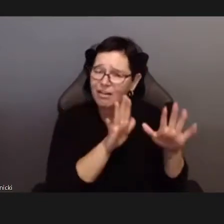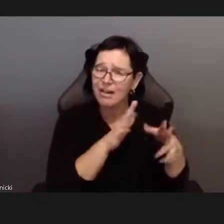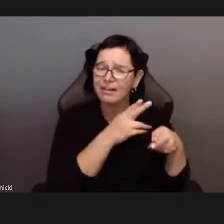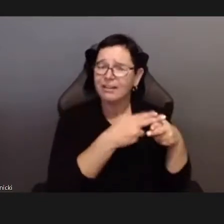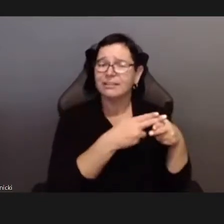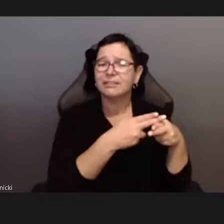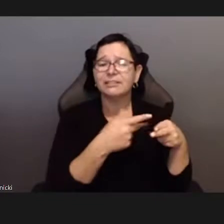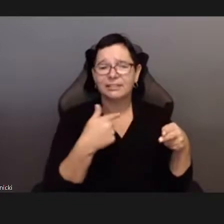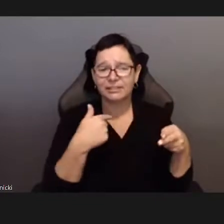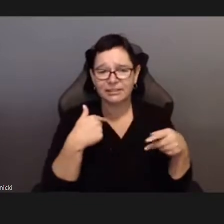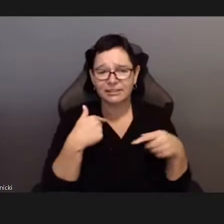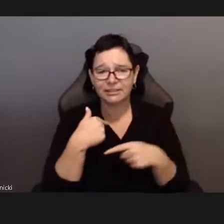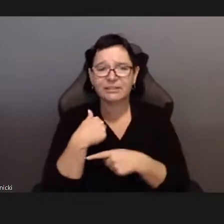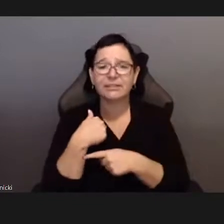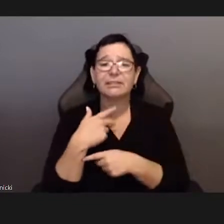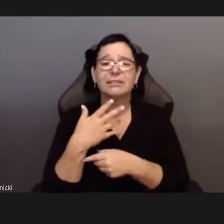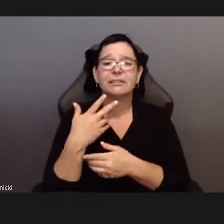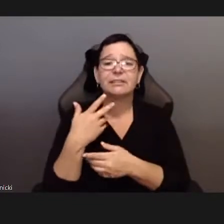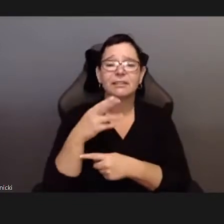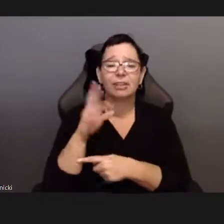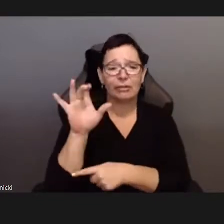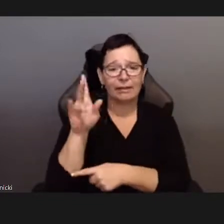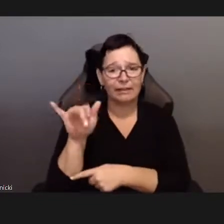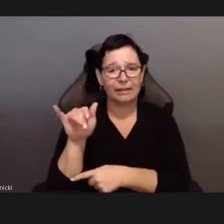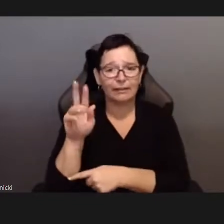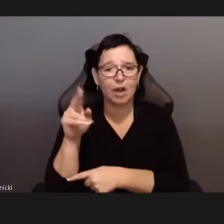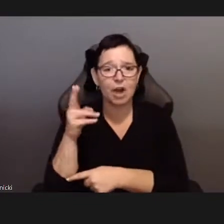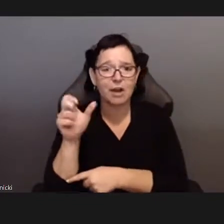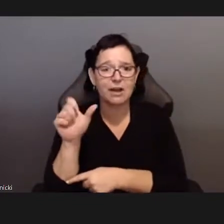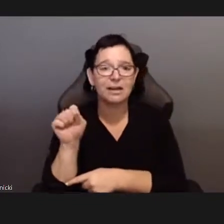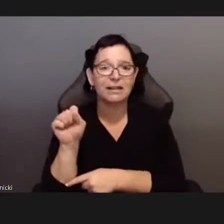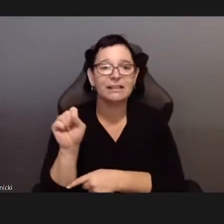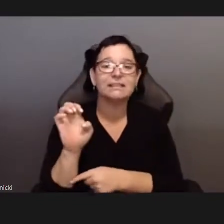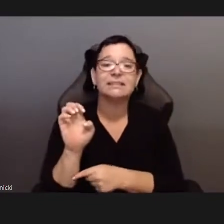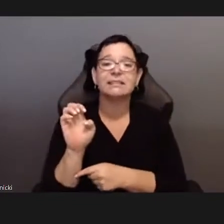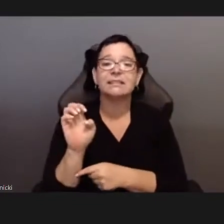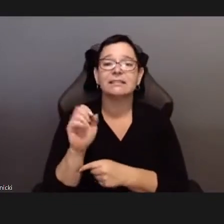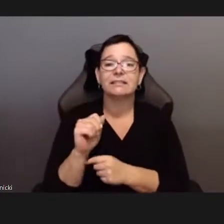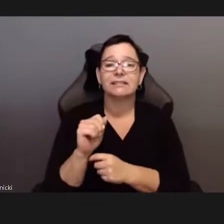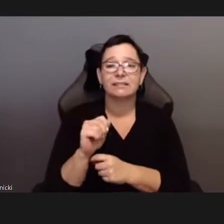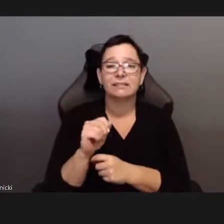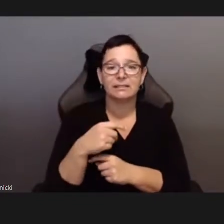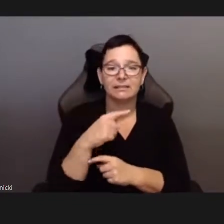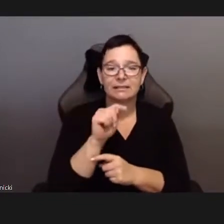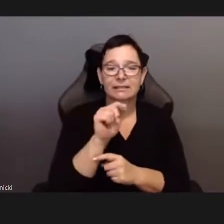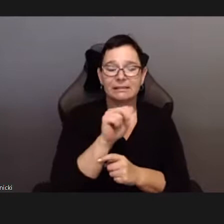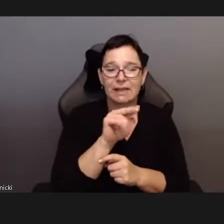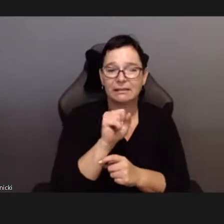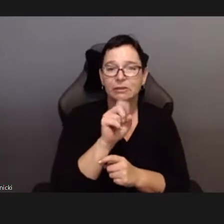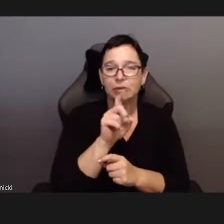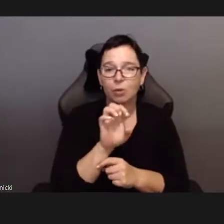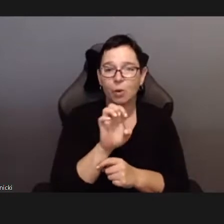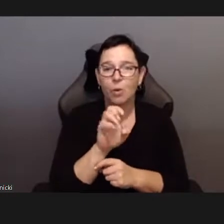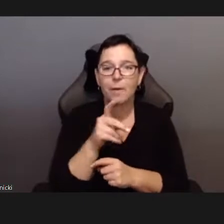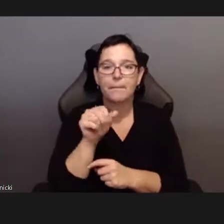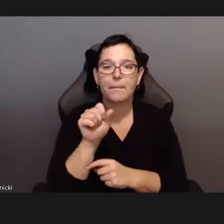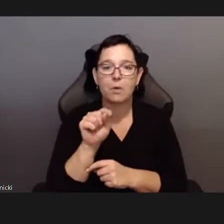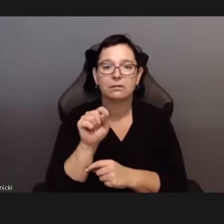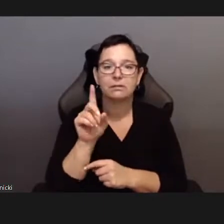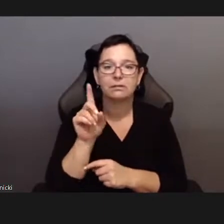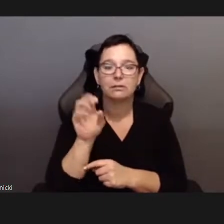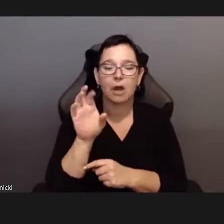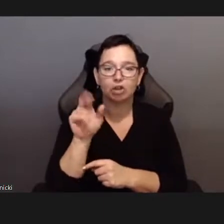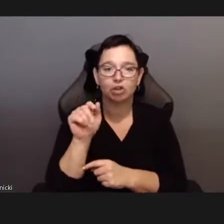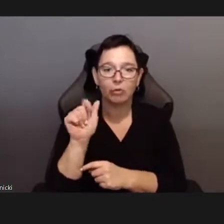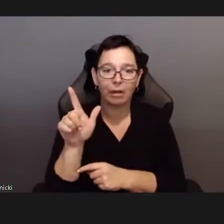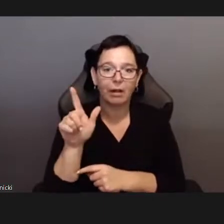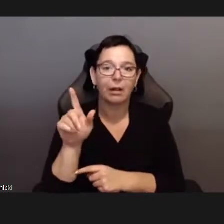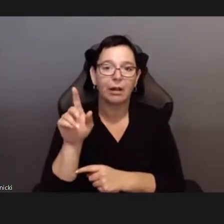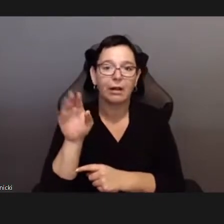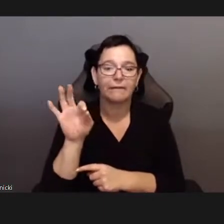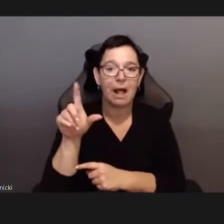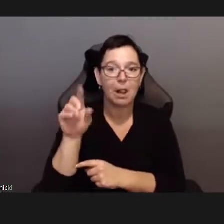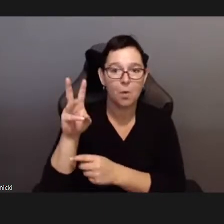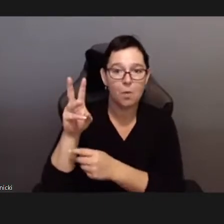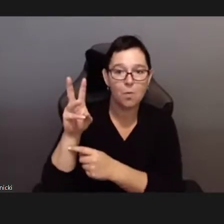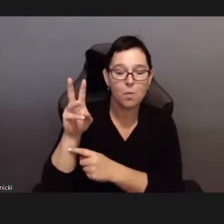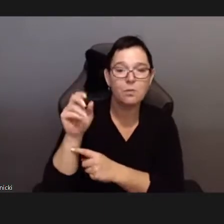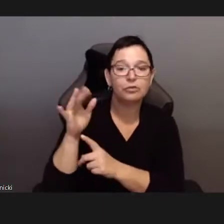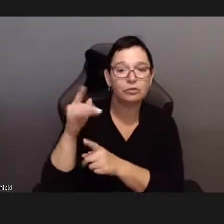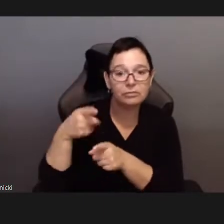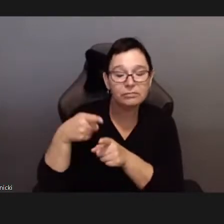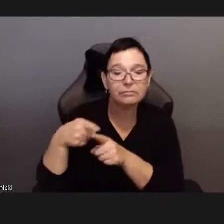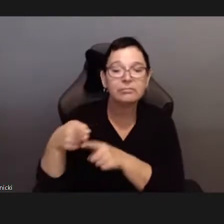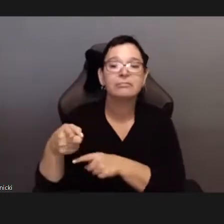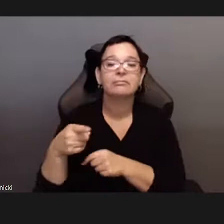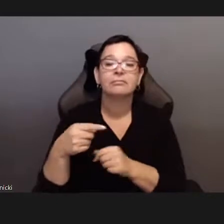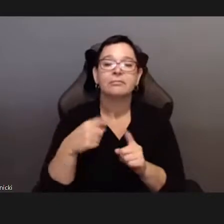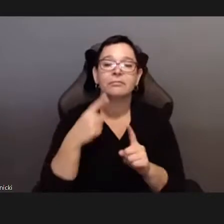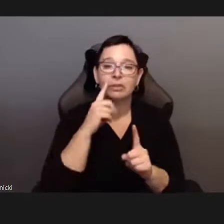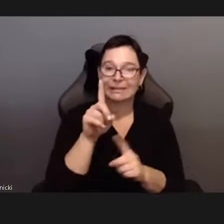it’s been a wonderful journey and it’s great to be here with you.